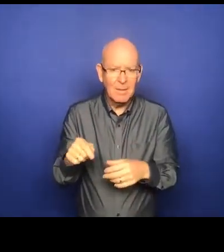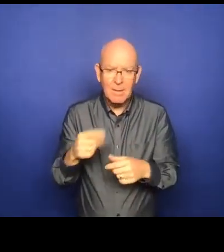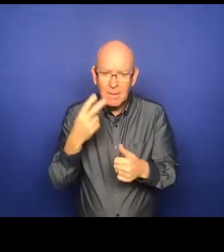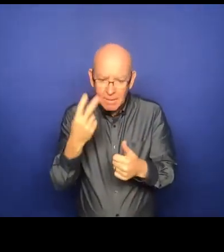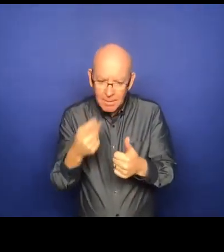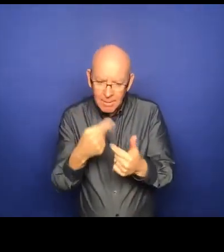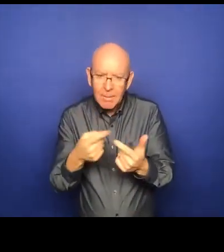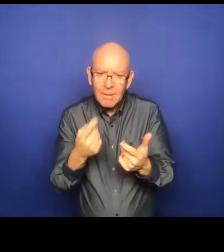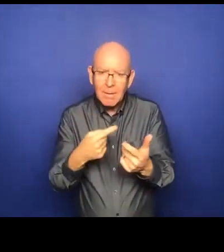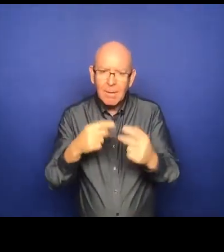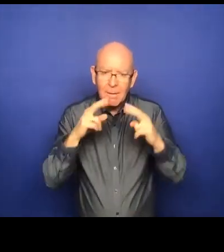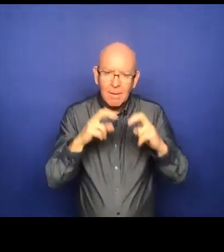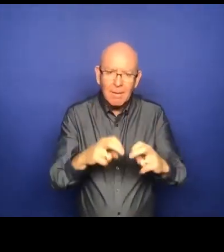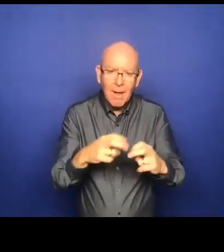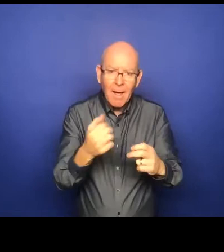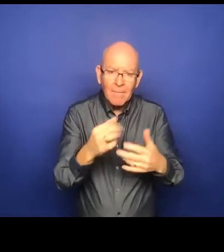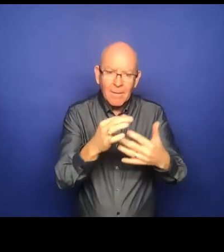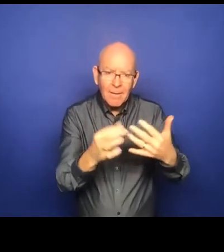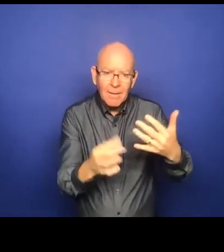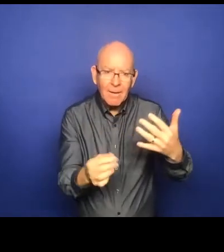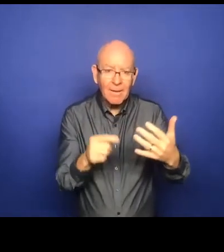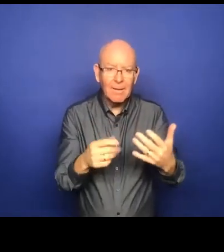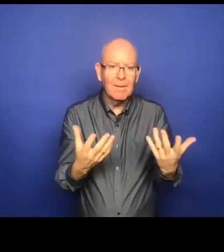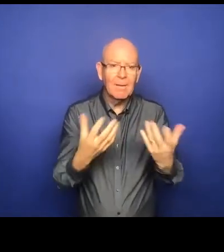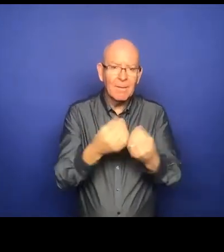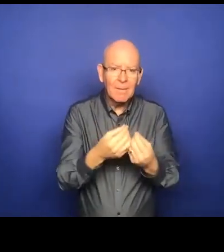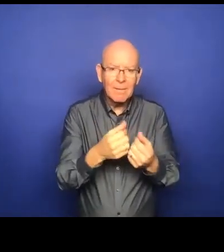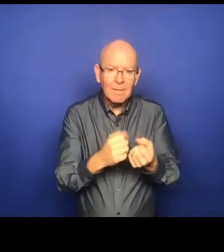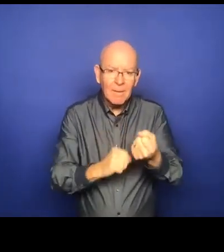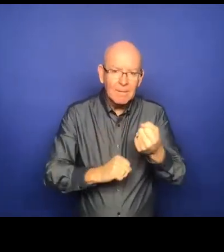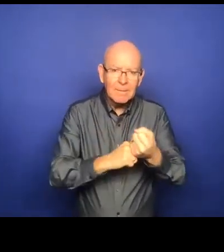was really the first objective, but also NGOs, OPDs,